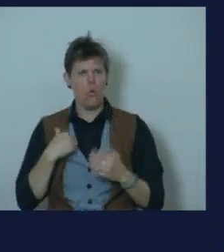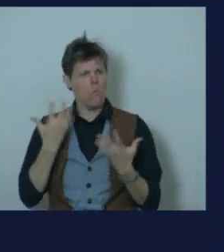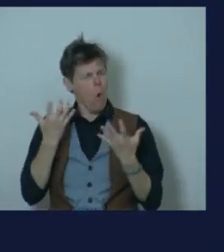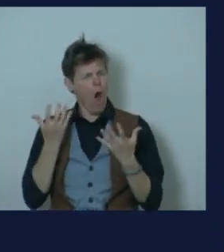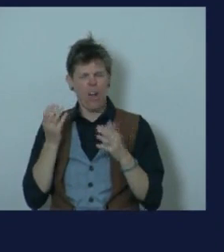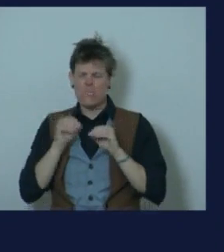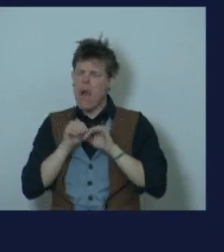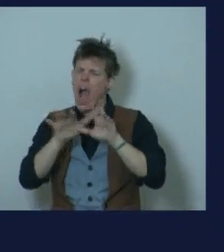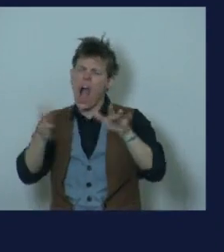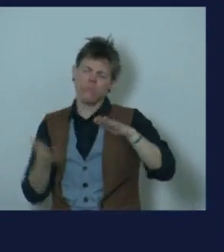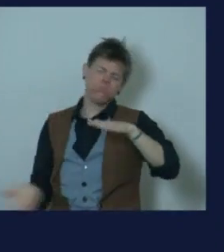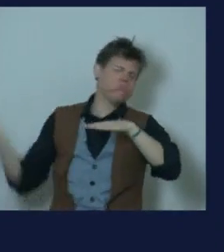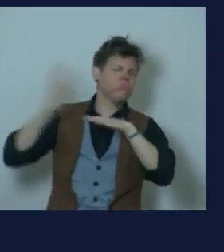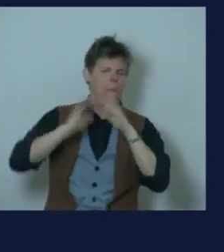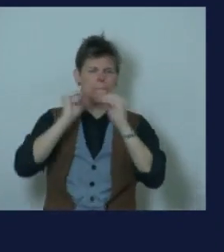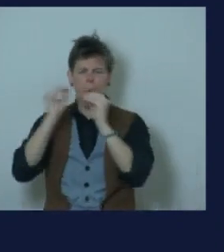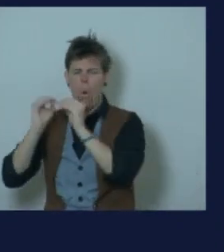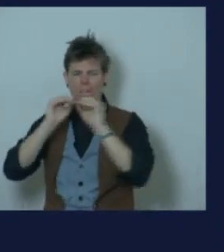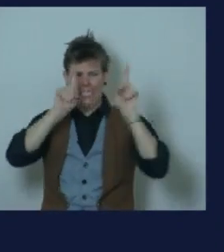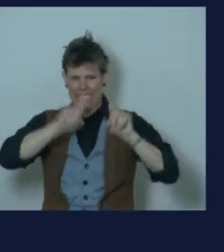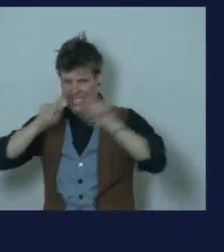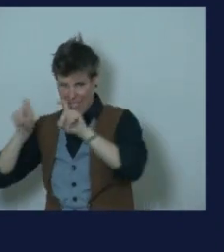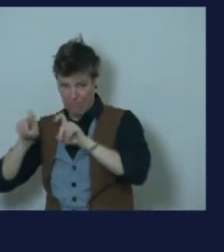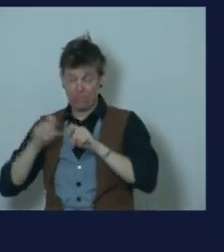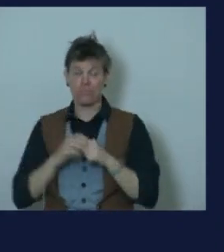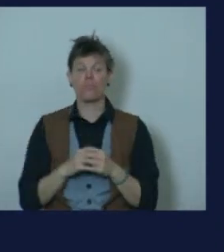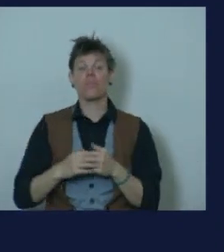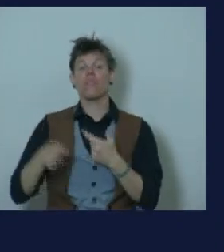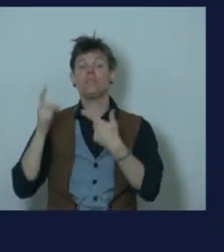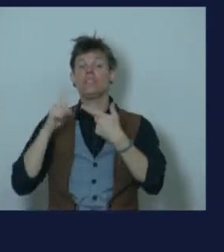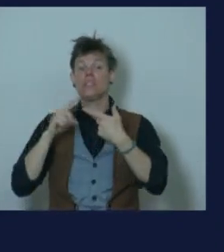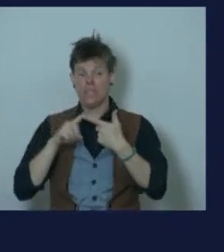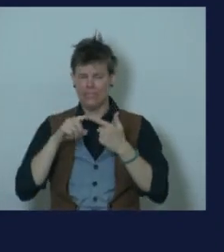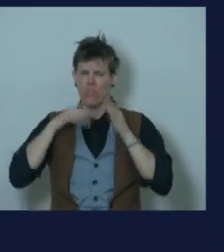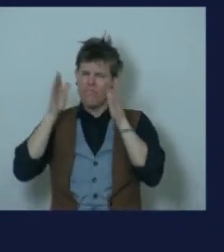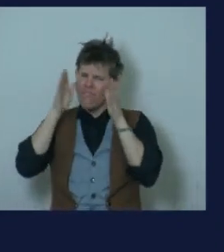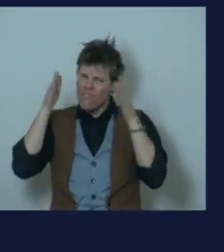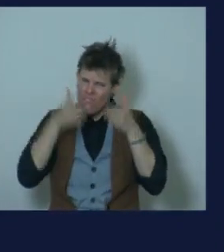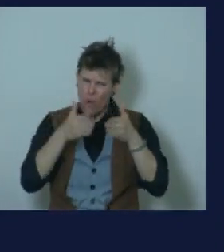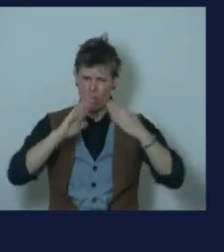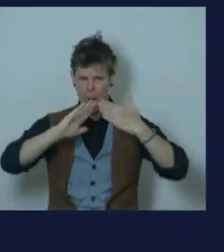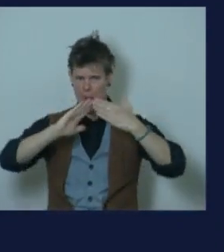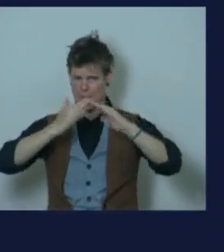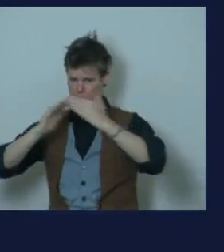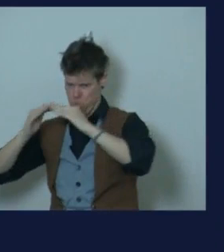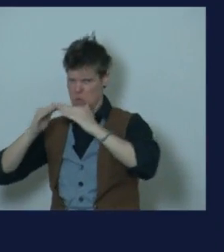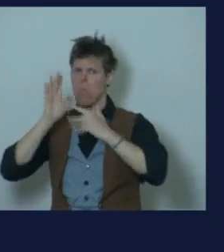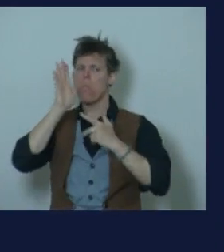THAT WAS AN IMPORTANT INITIAL STRATEGY OF HOURS, TO MAKE TESTING AVAILABLE THROUGHOUT THE STATE.